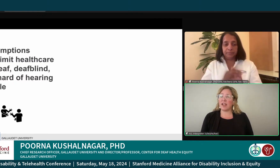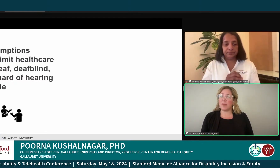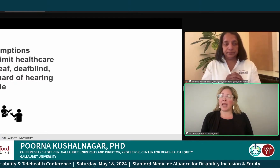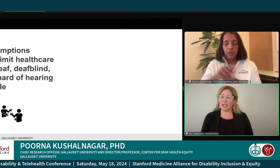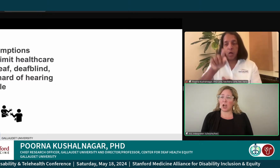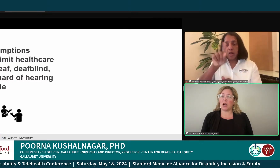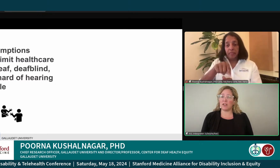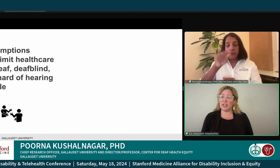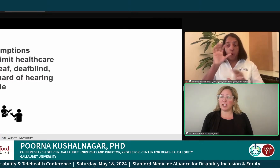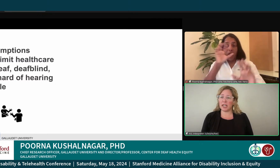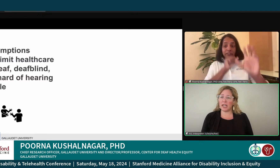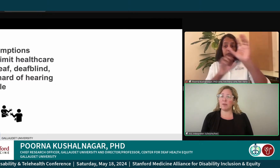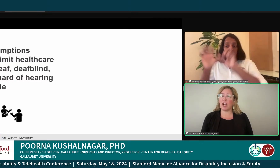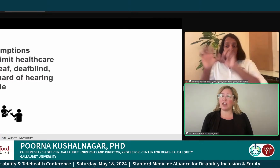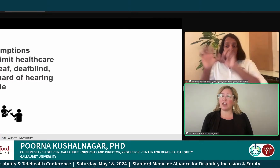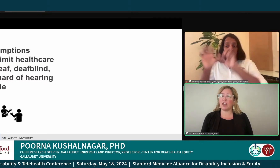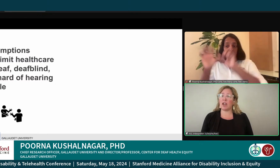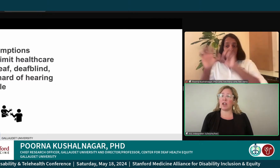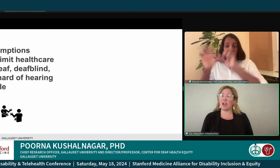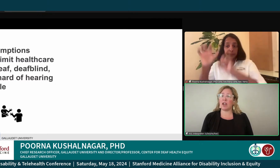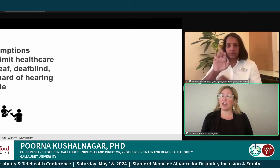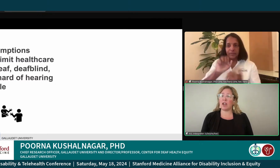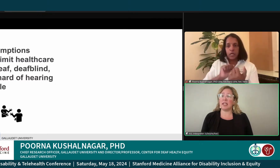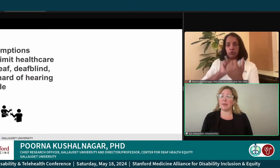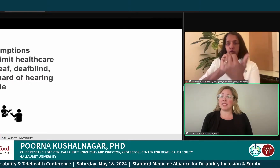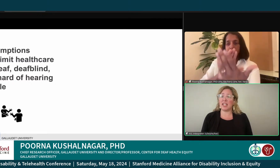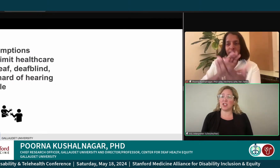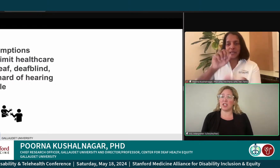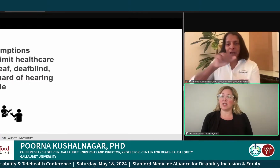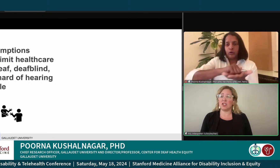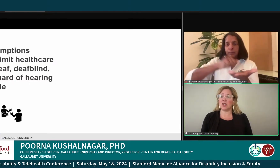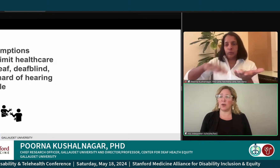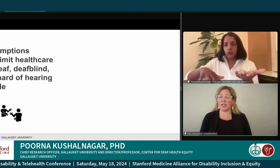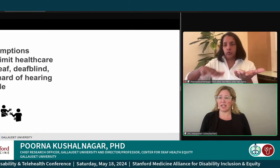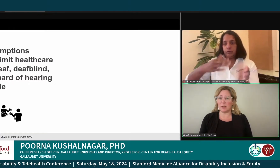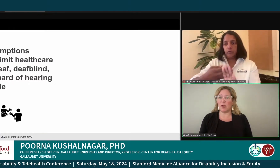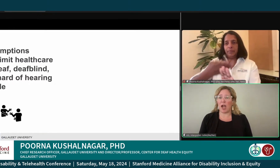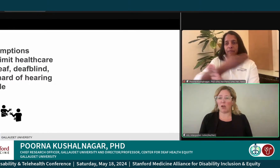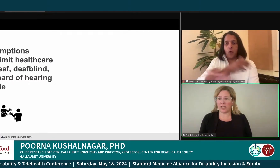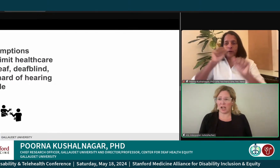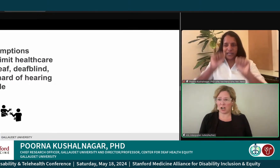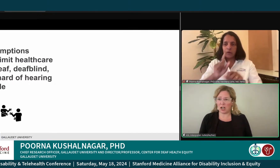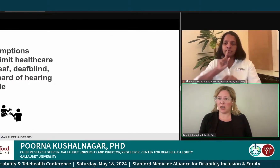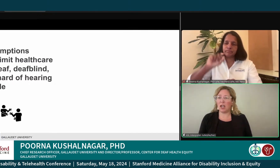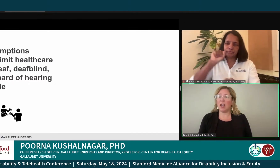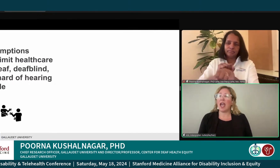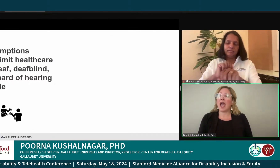deafblind and hard of hearing in regard limitations to accessible healthcare.